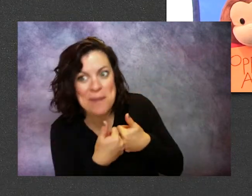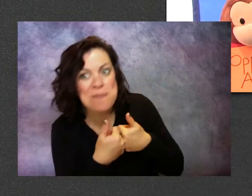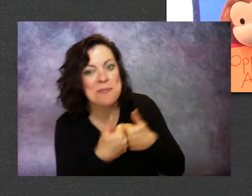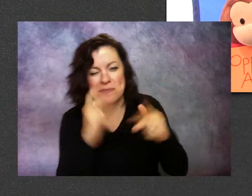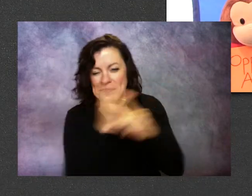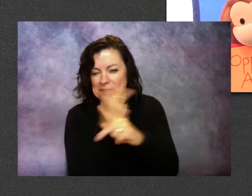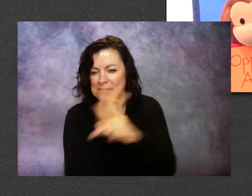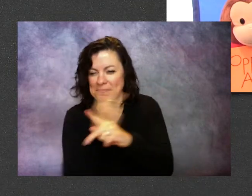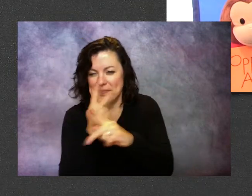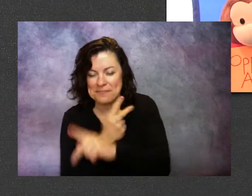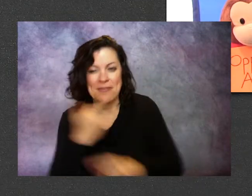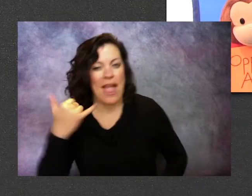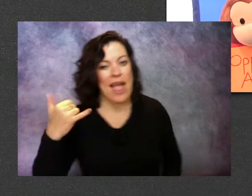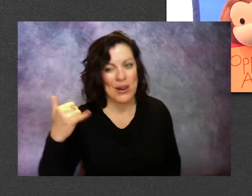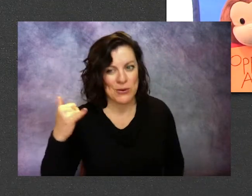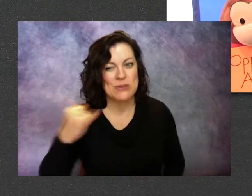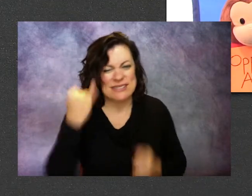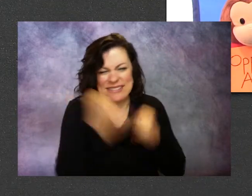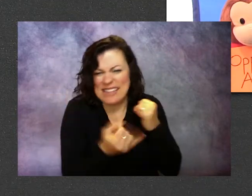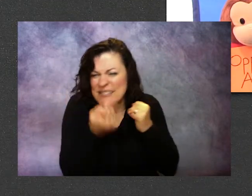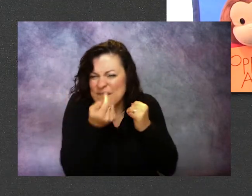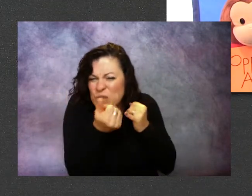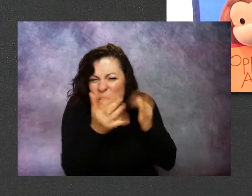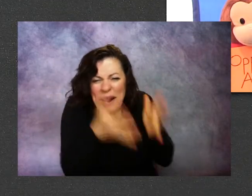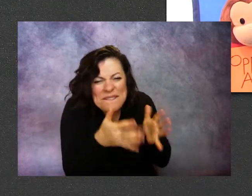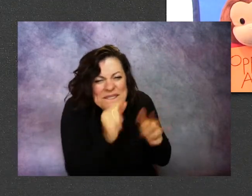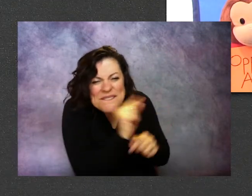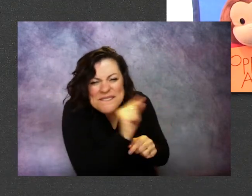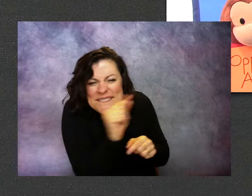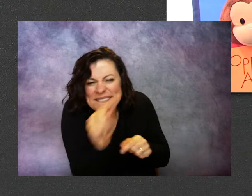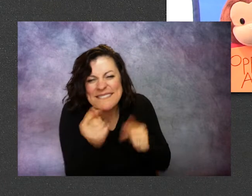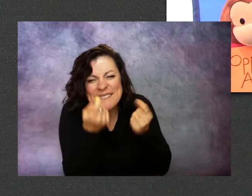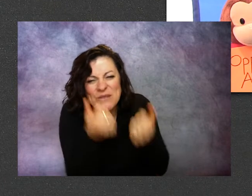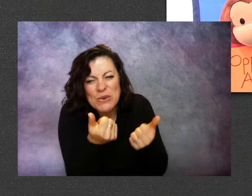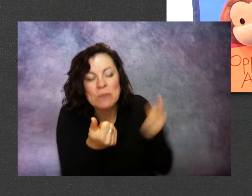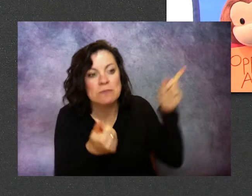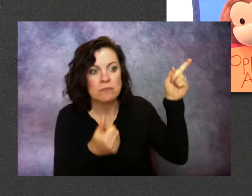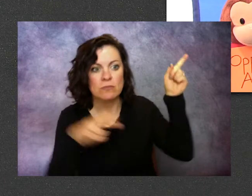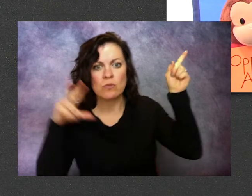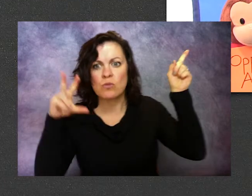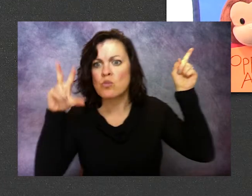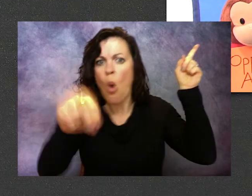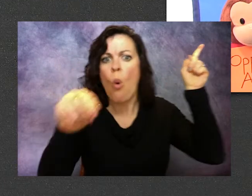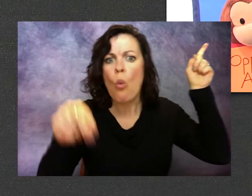We just have a few more words left. Let's see if you know what the opposite of no is.